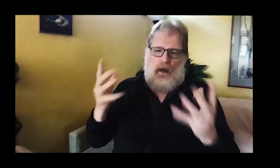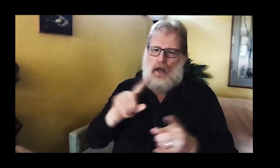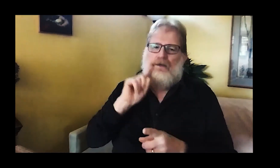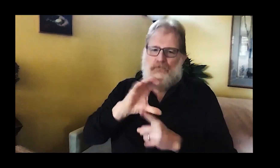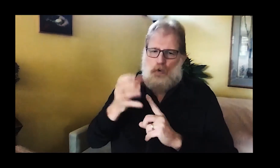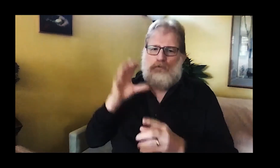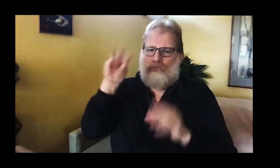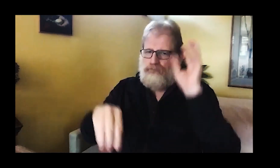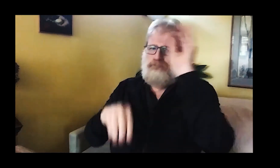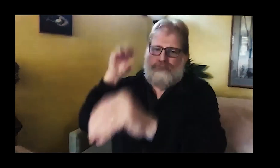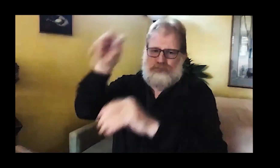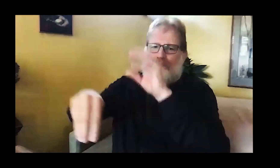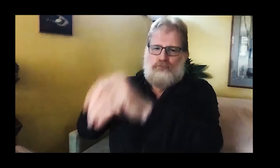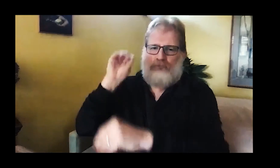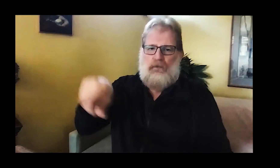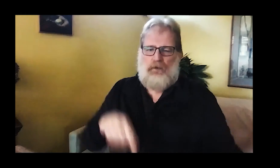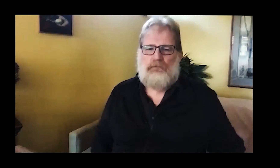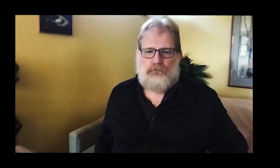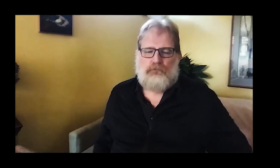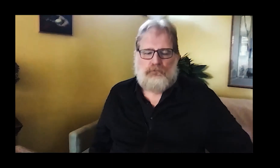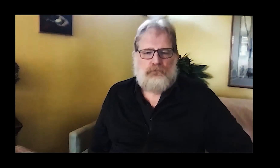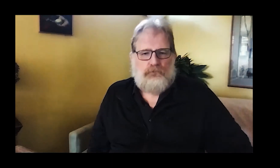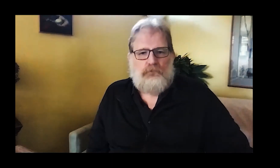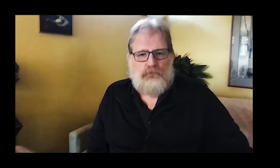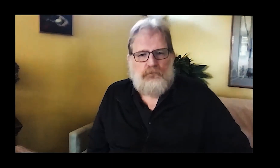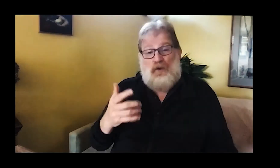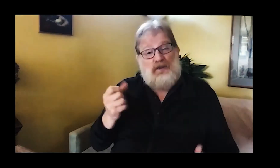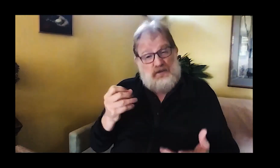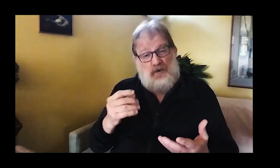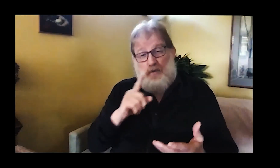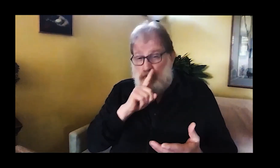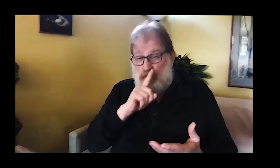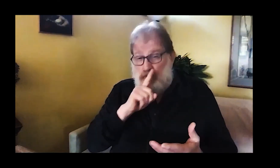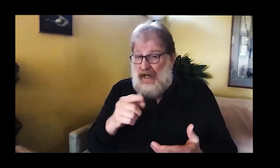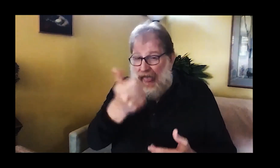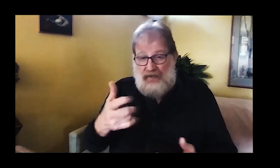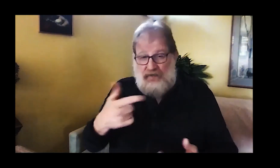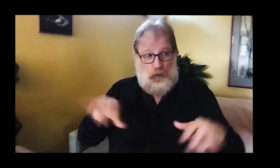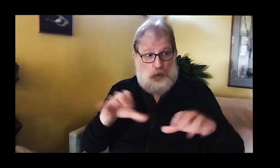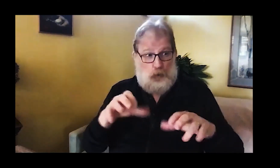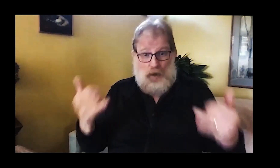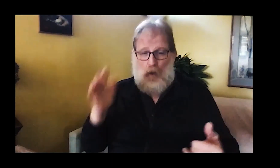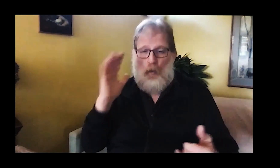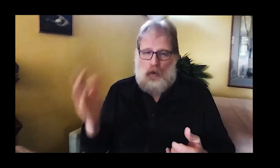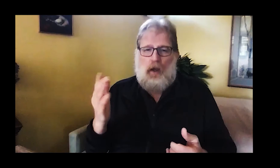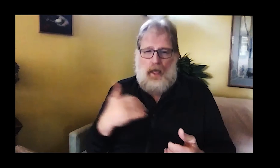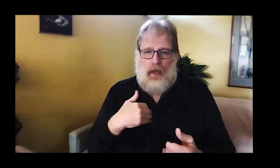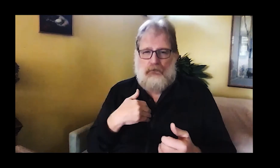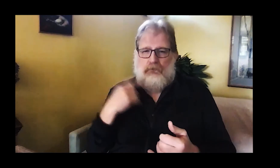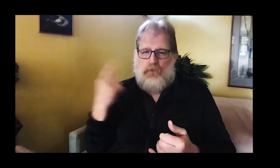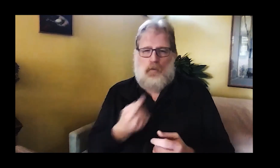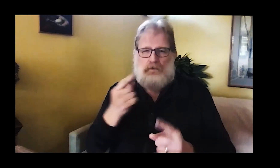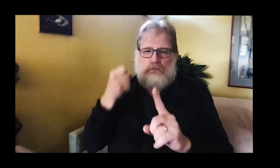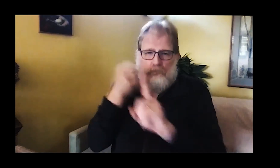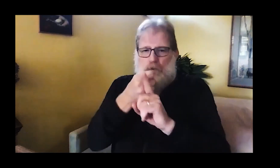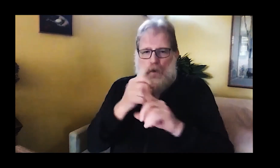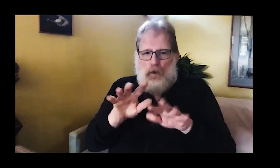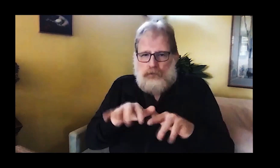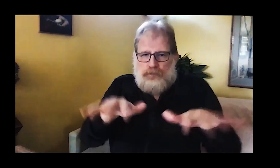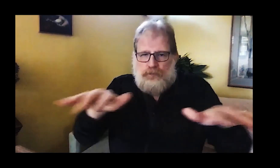in all kinds of different cultural aspects and anything we do now I feel like we'll have a ripple